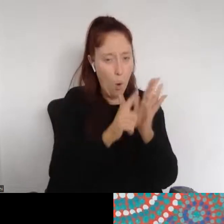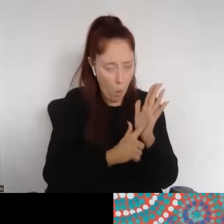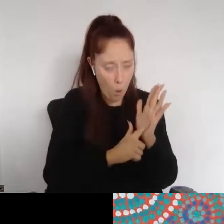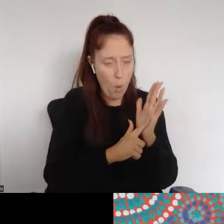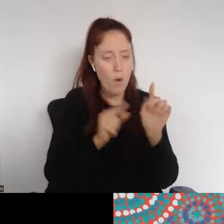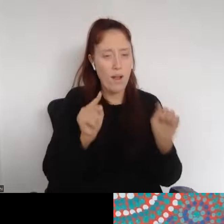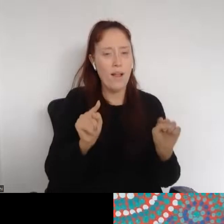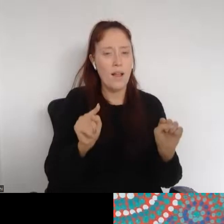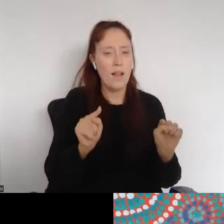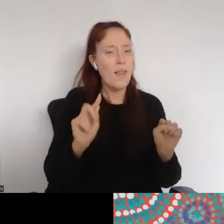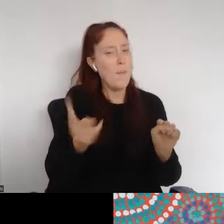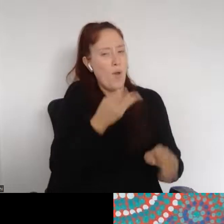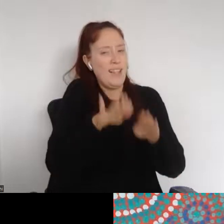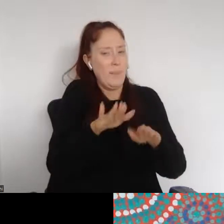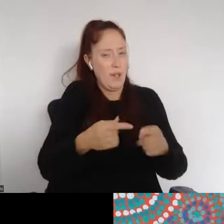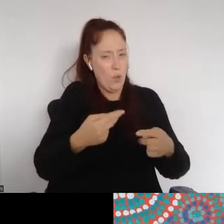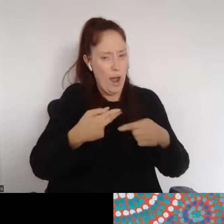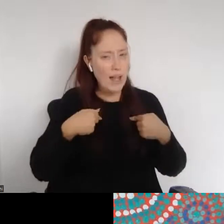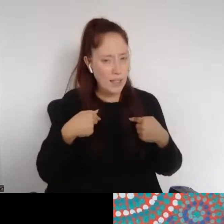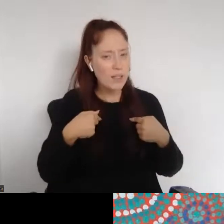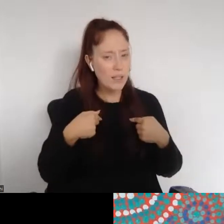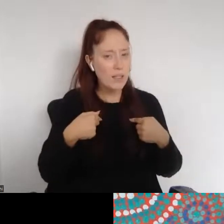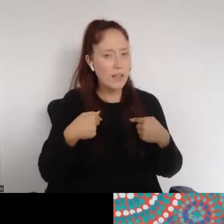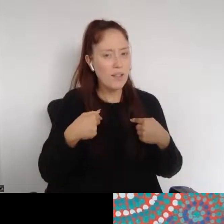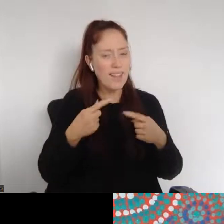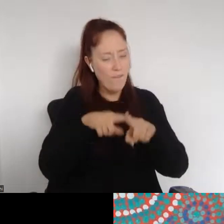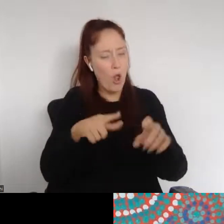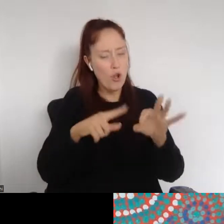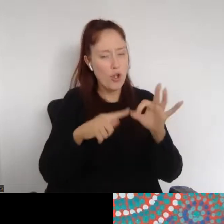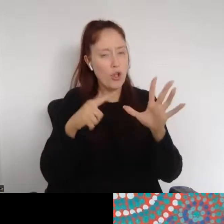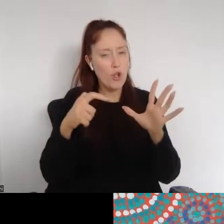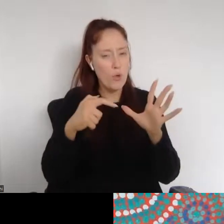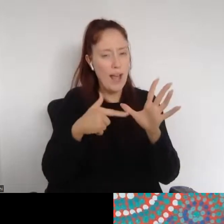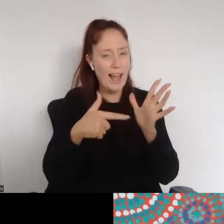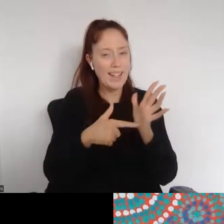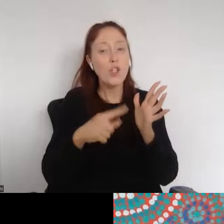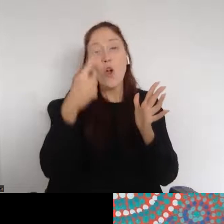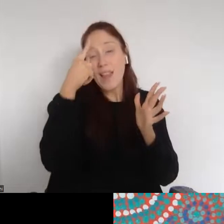service as well. So there might be some other services out there that could assist people,